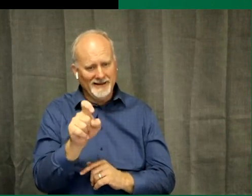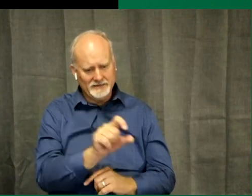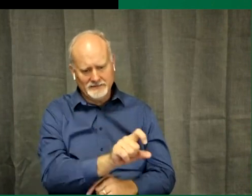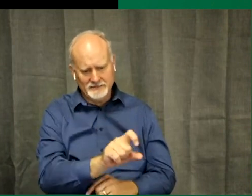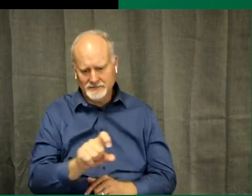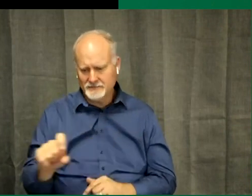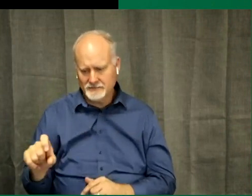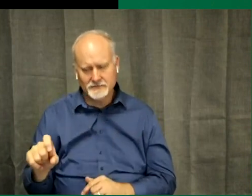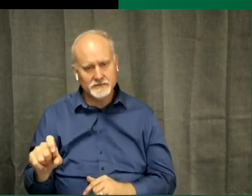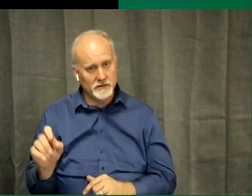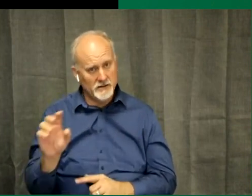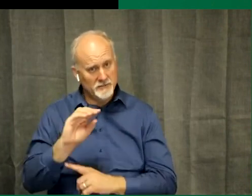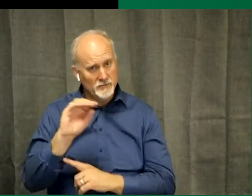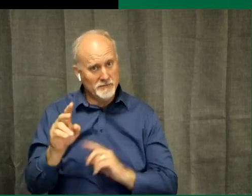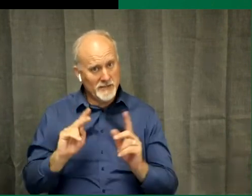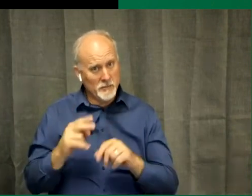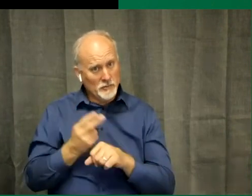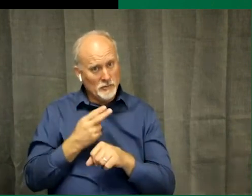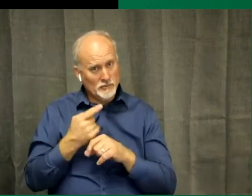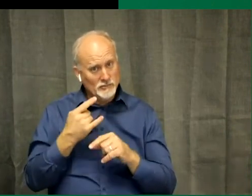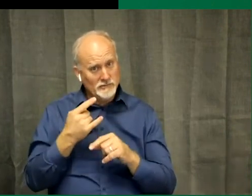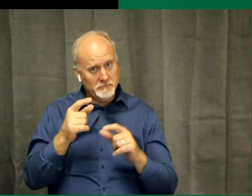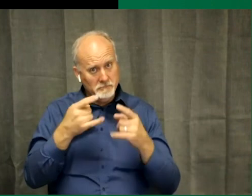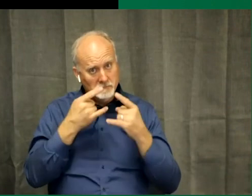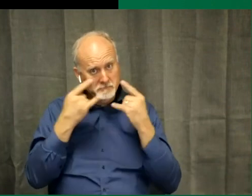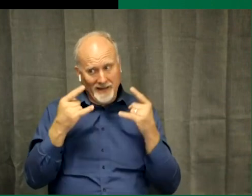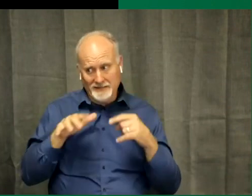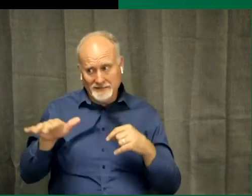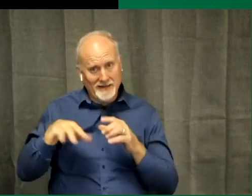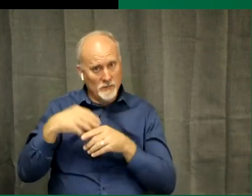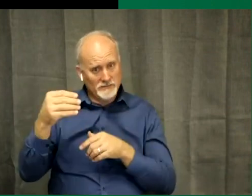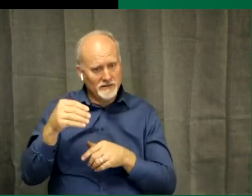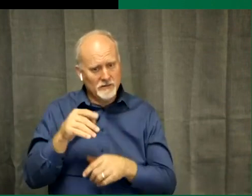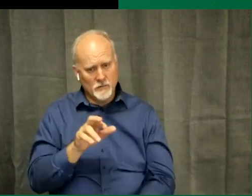the percentage of people wearing masks in public so off to the right the people that have worn